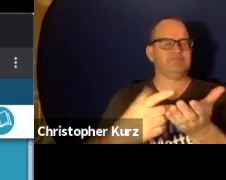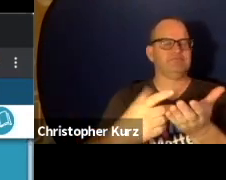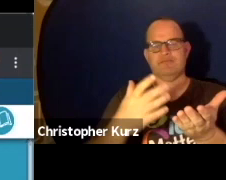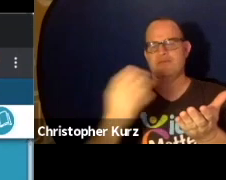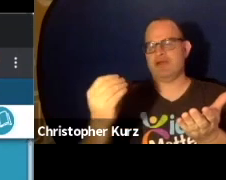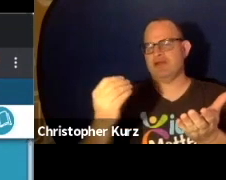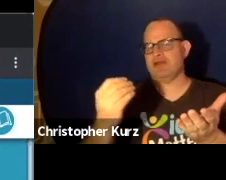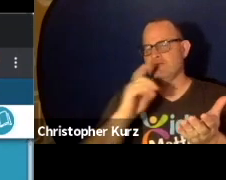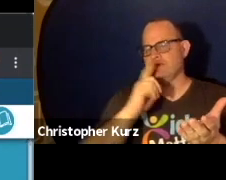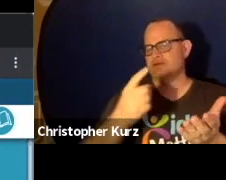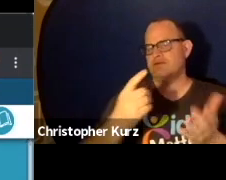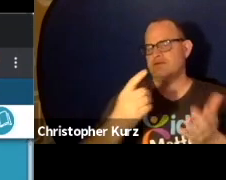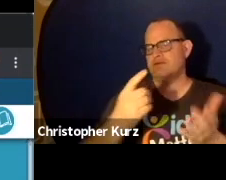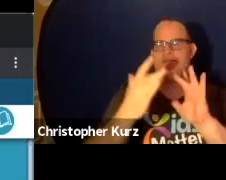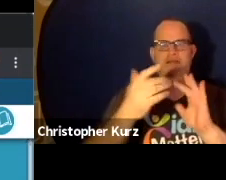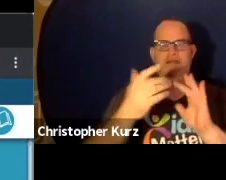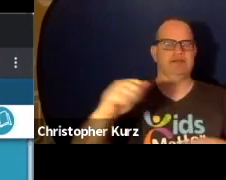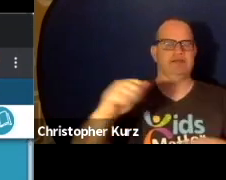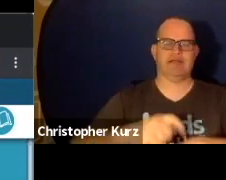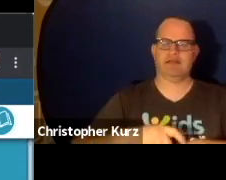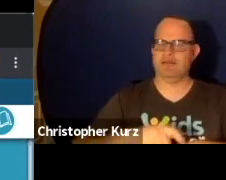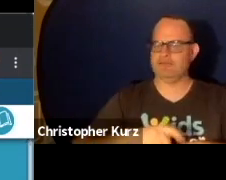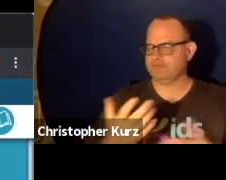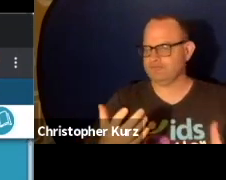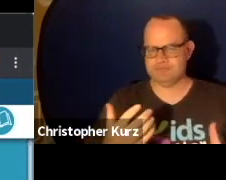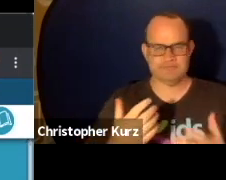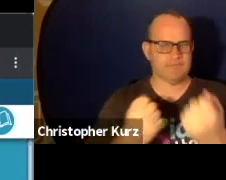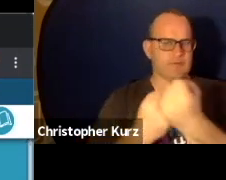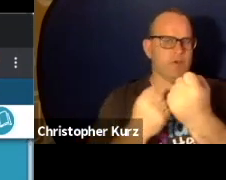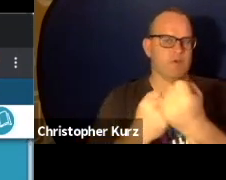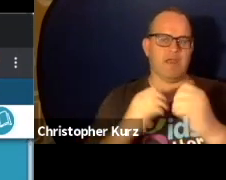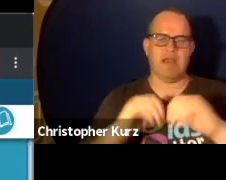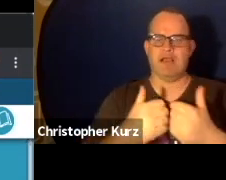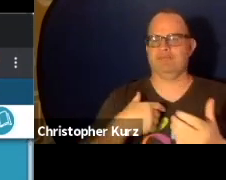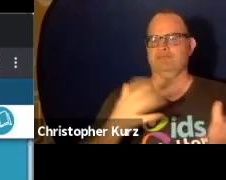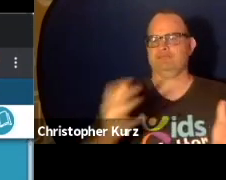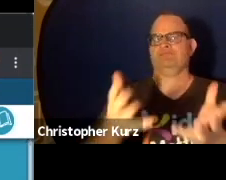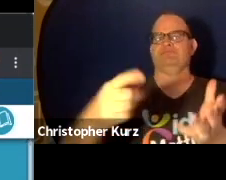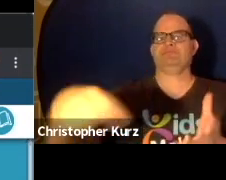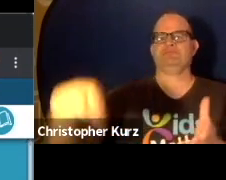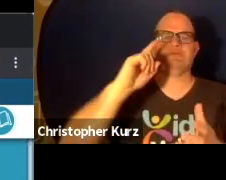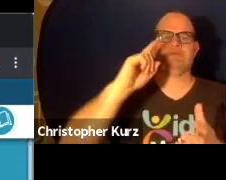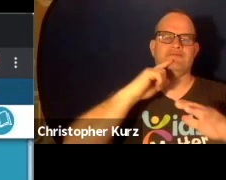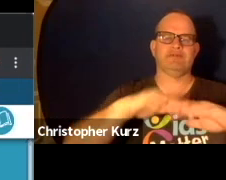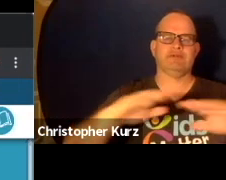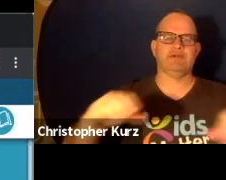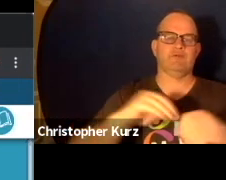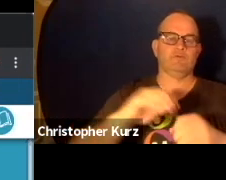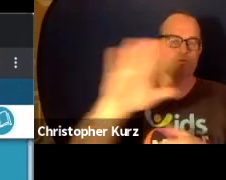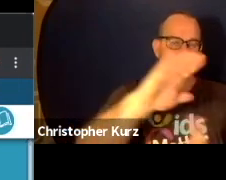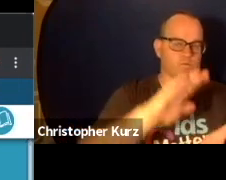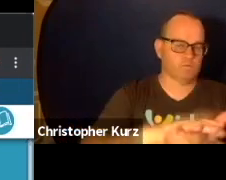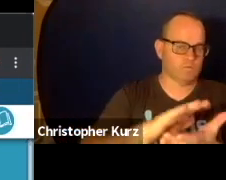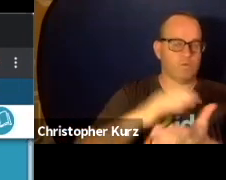I've been excited to present with you today and I know my time is running short. Thank you for your time. Thank you for supporting this.